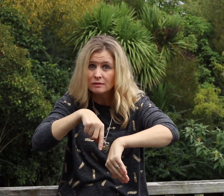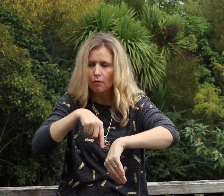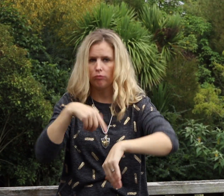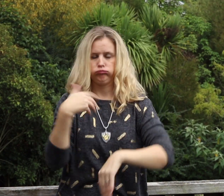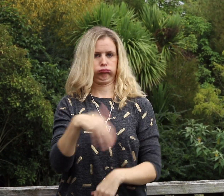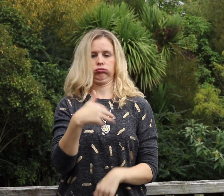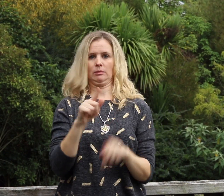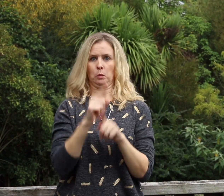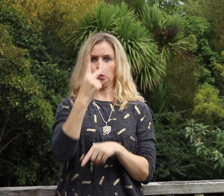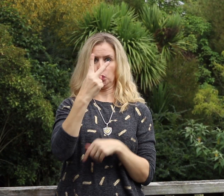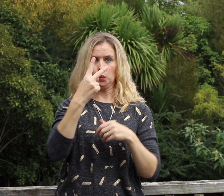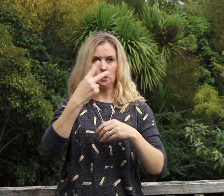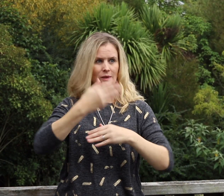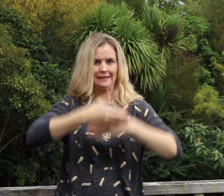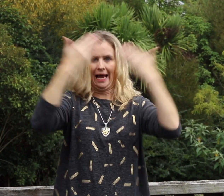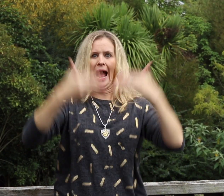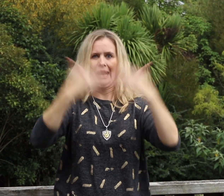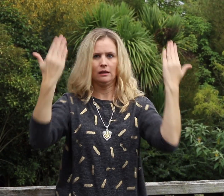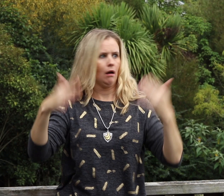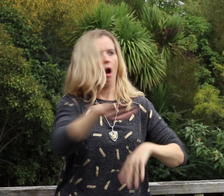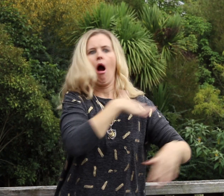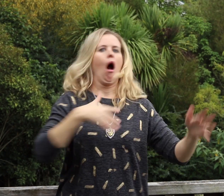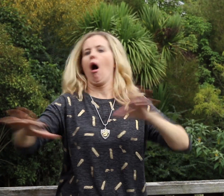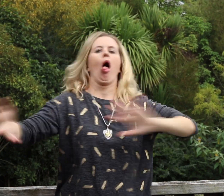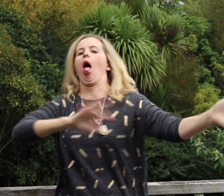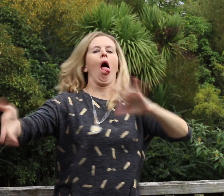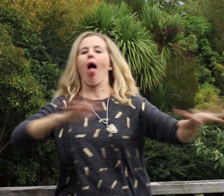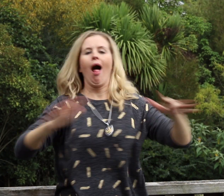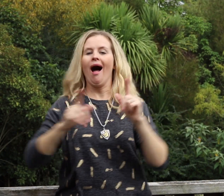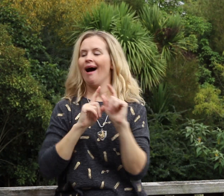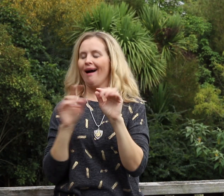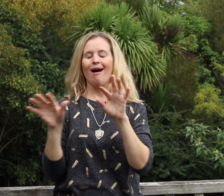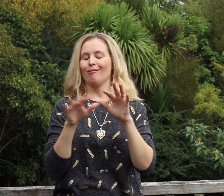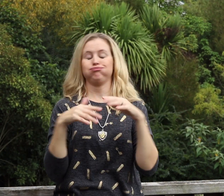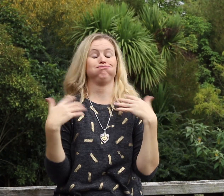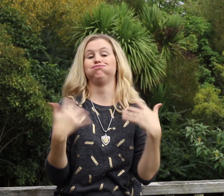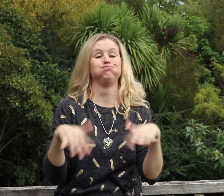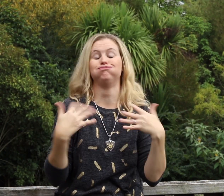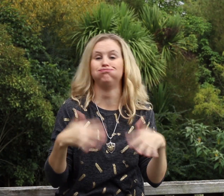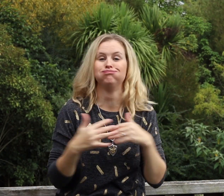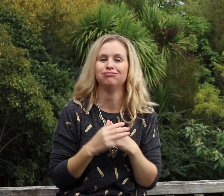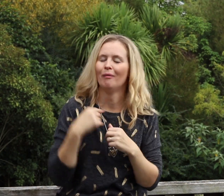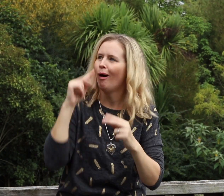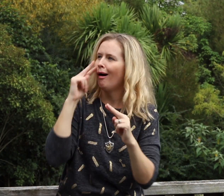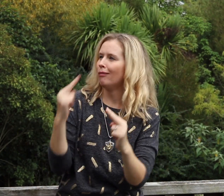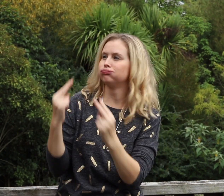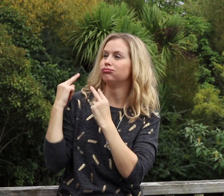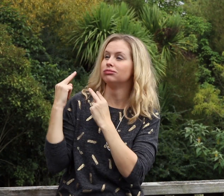Wow, that was two days! Everyone was scrambling at that time.